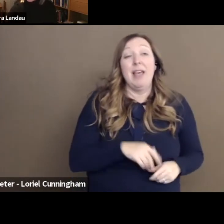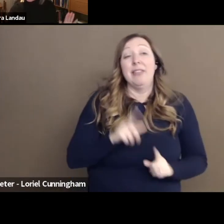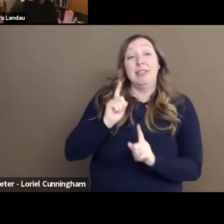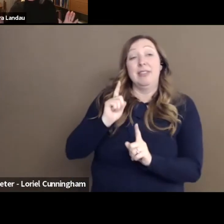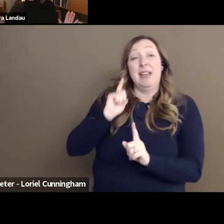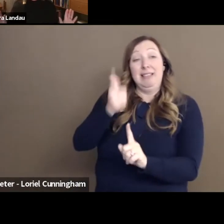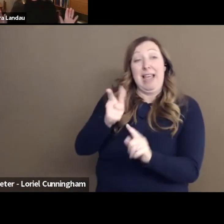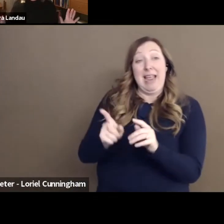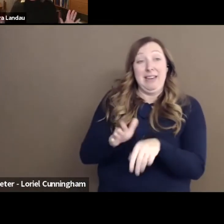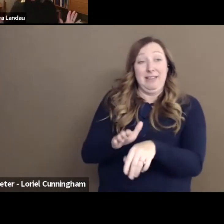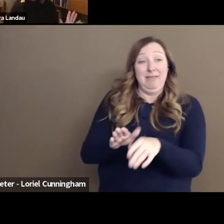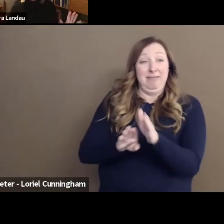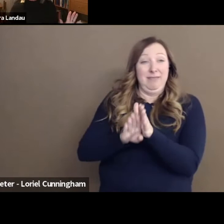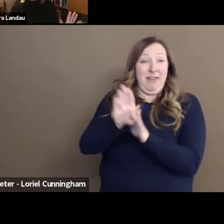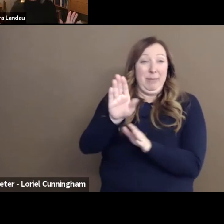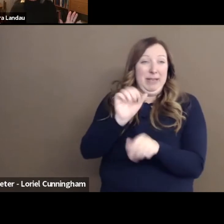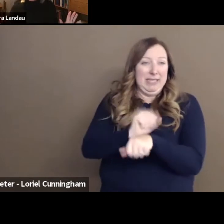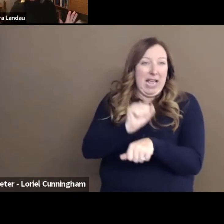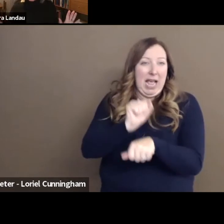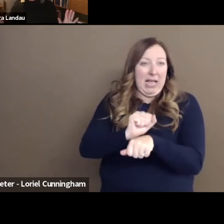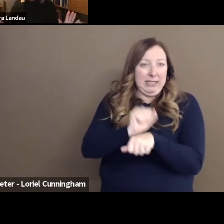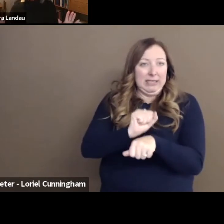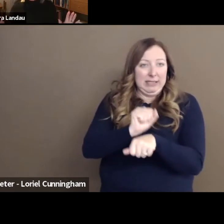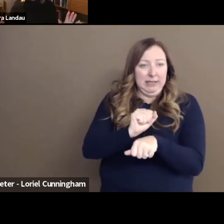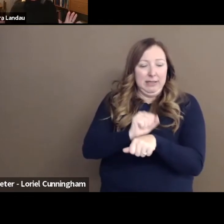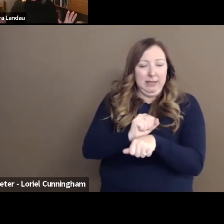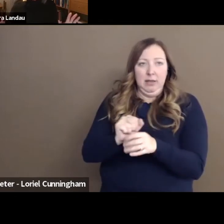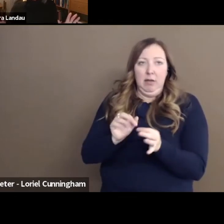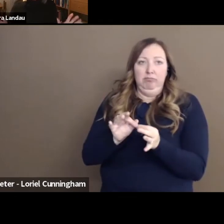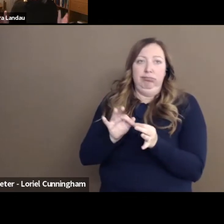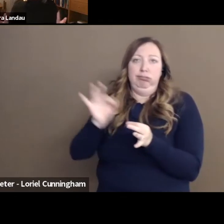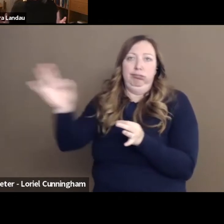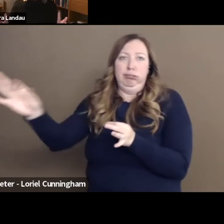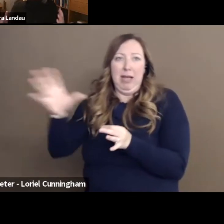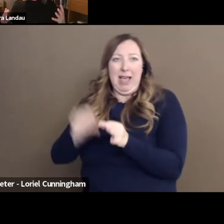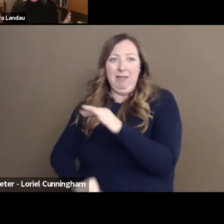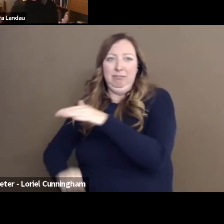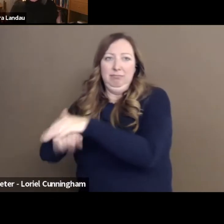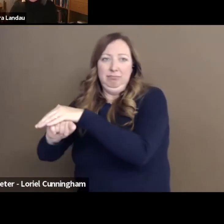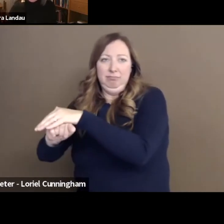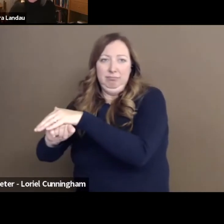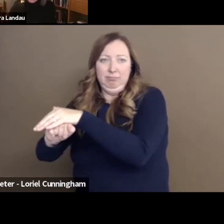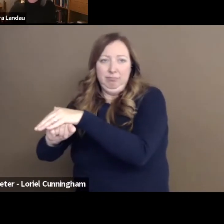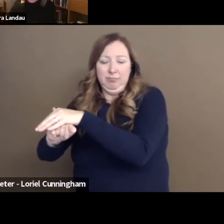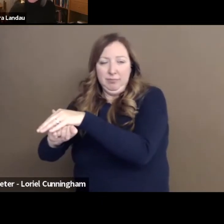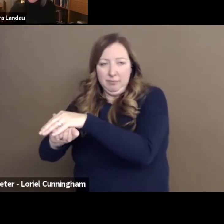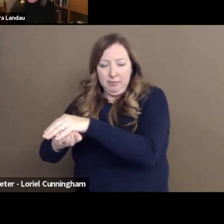happens when you're 13 years old and that's when things look like they're